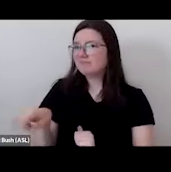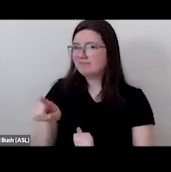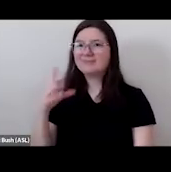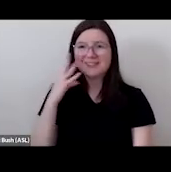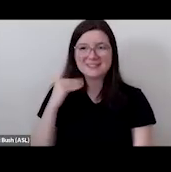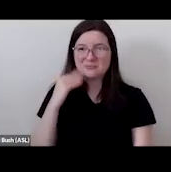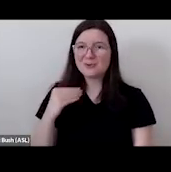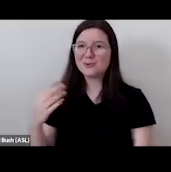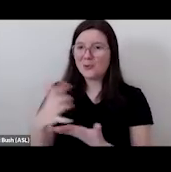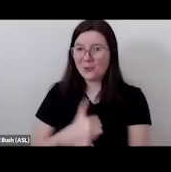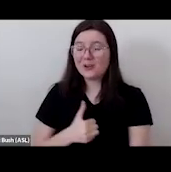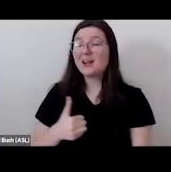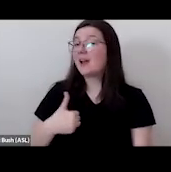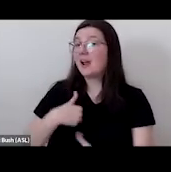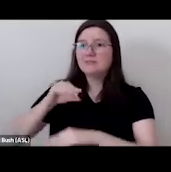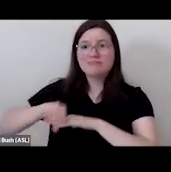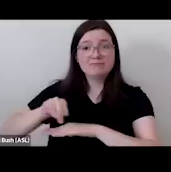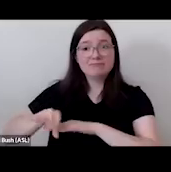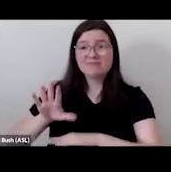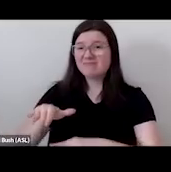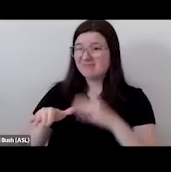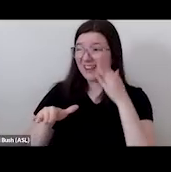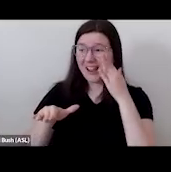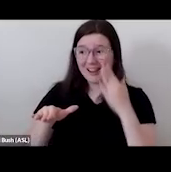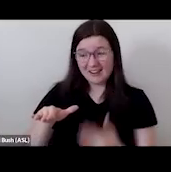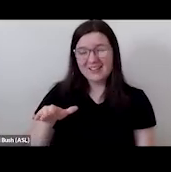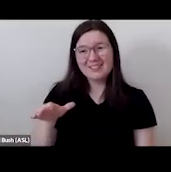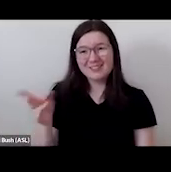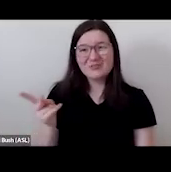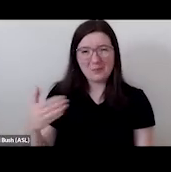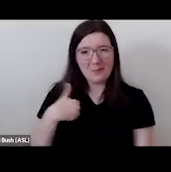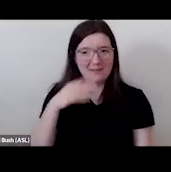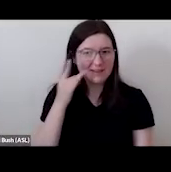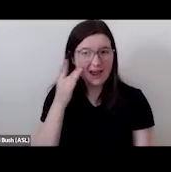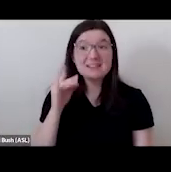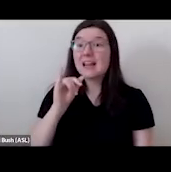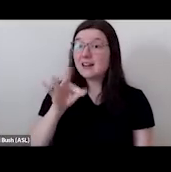and you were in, if you mentioned the cats, so like if you were, if you tried to buddy buddy up